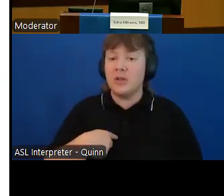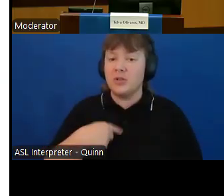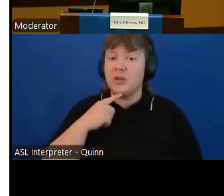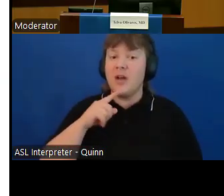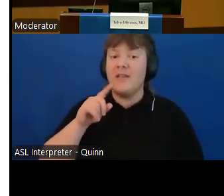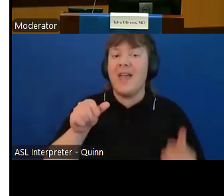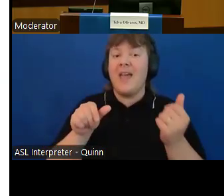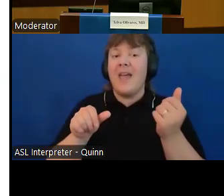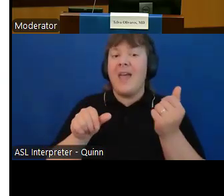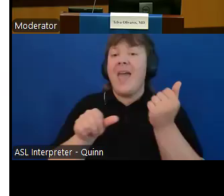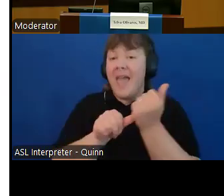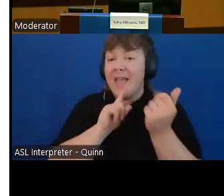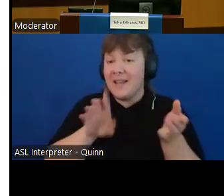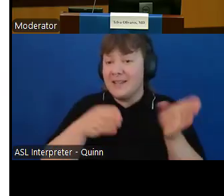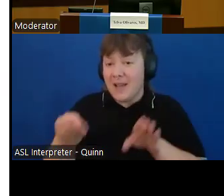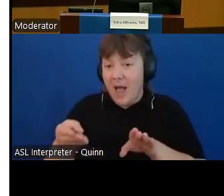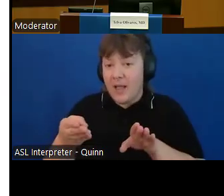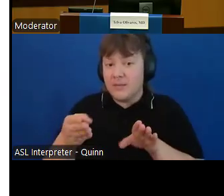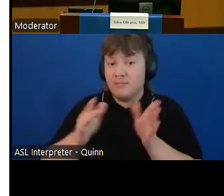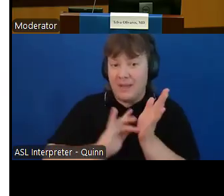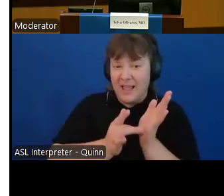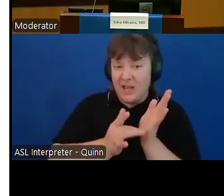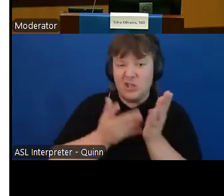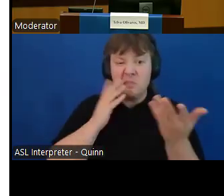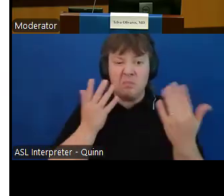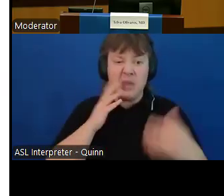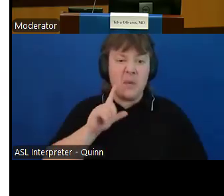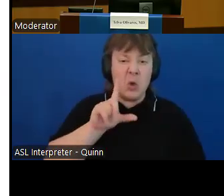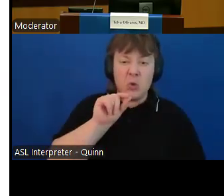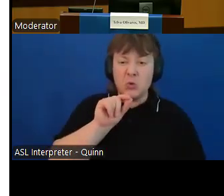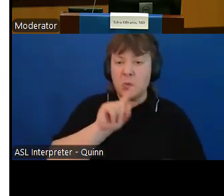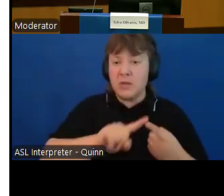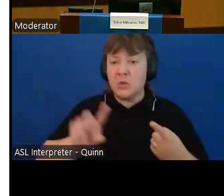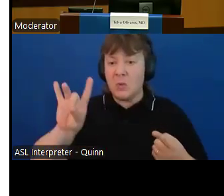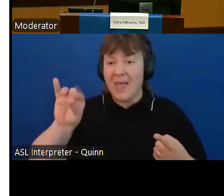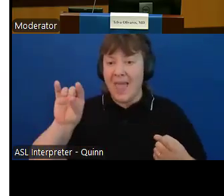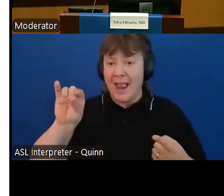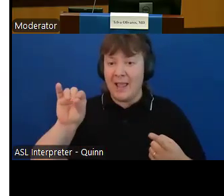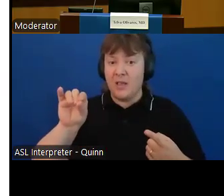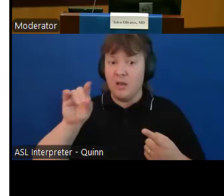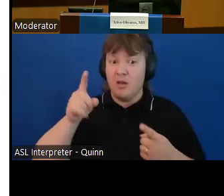medication. We're talking about perhaps 20 to 80 deaths from ingestion of aid and dying medicine